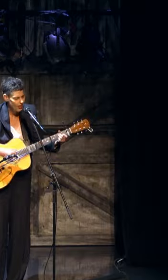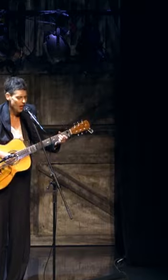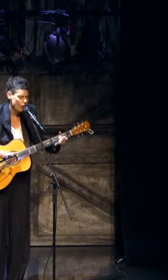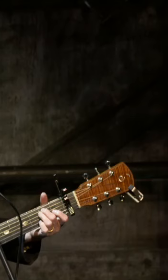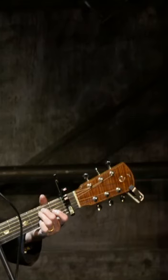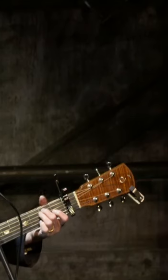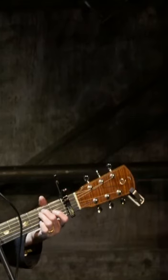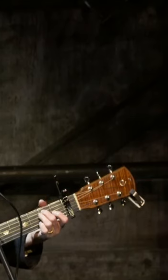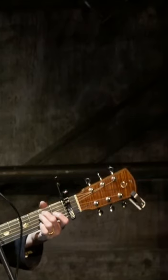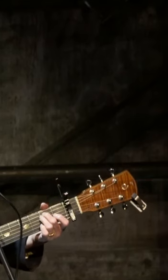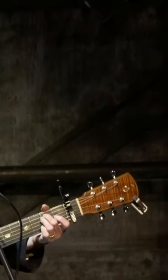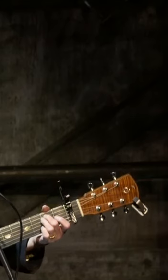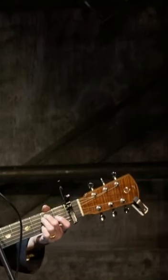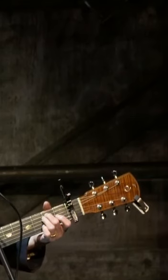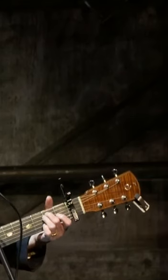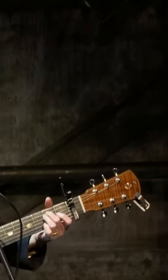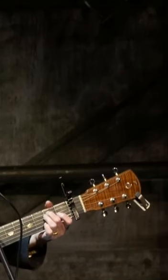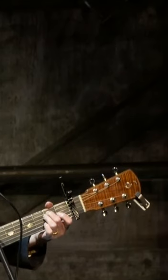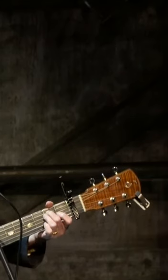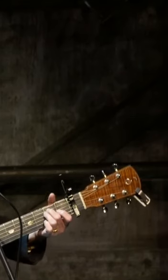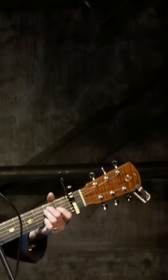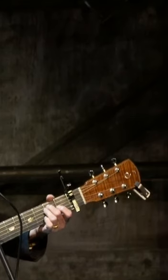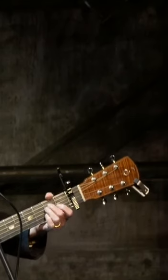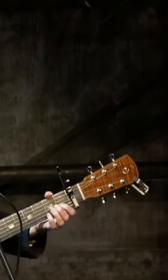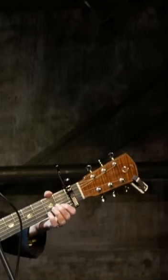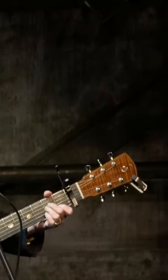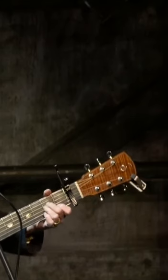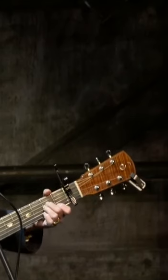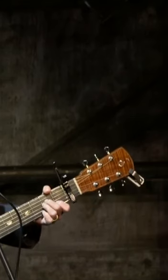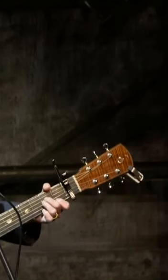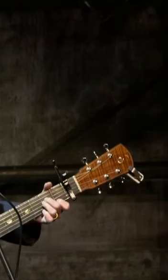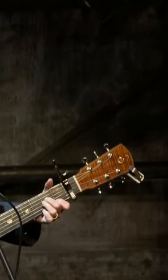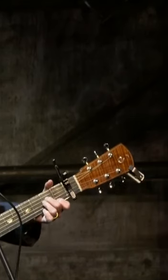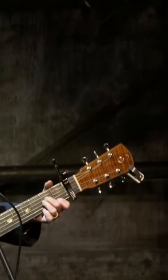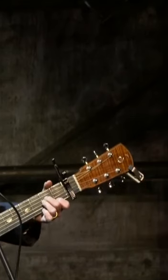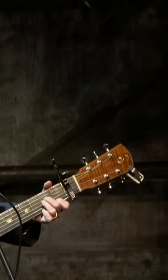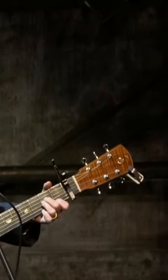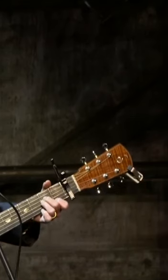# I want to see my children out in the world